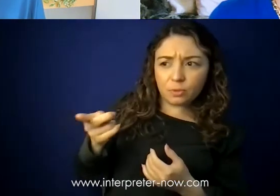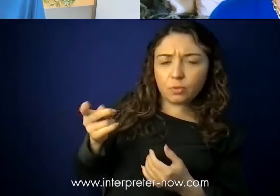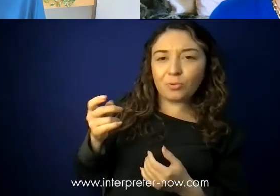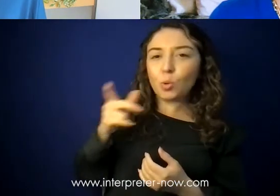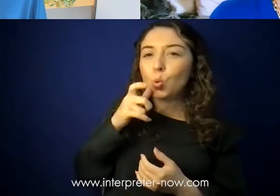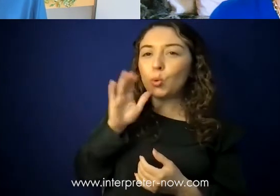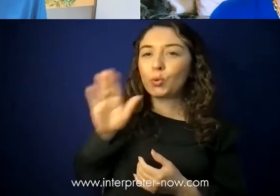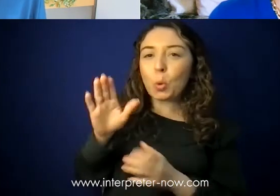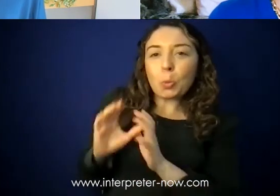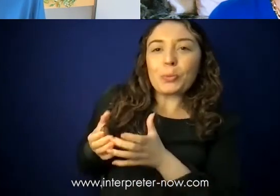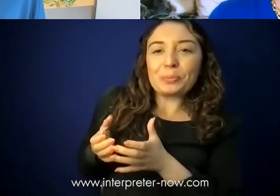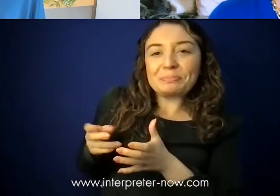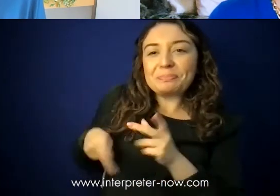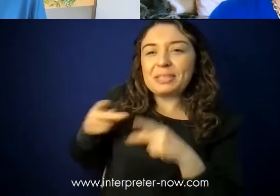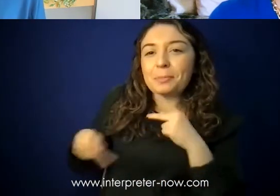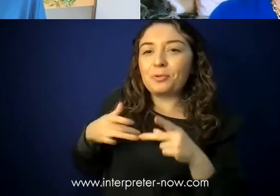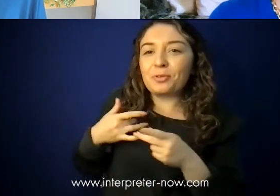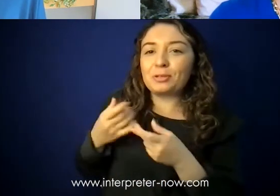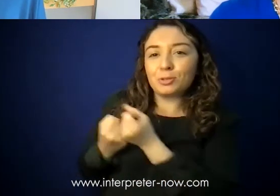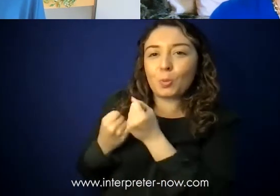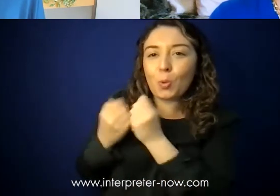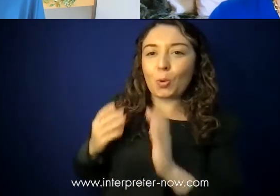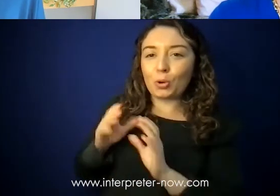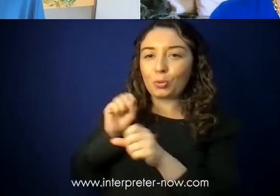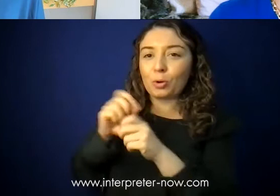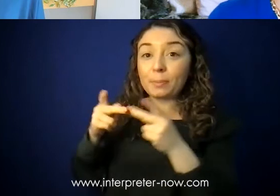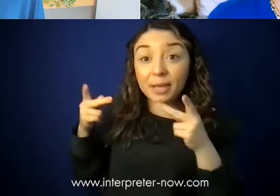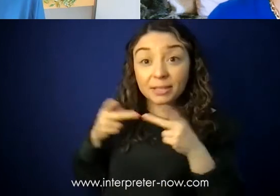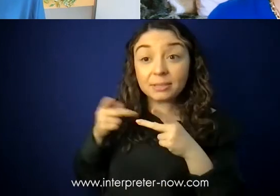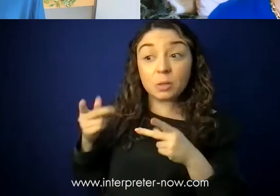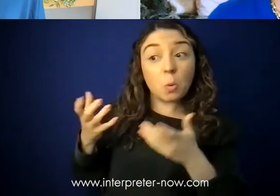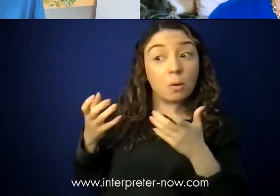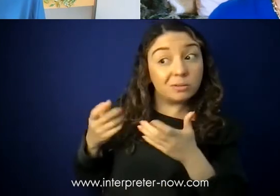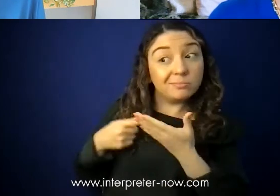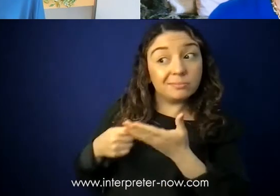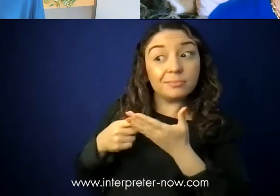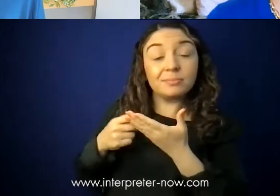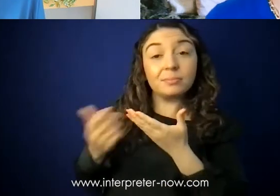cabinet of supporters in your workplace, wants to step up in allyship potentially and speak